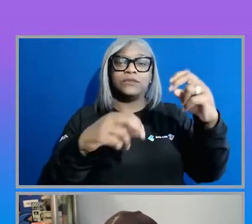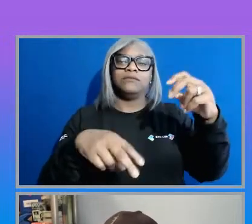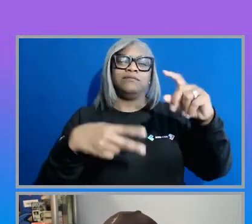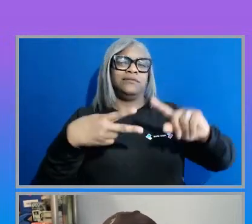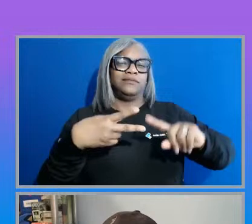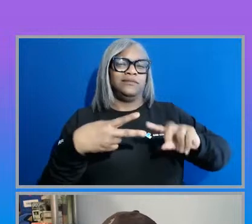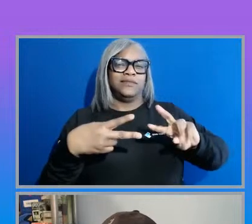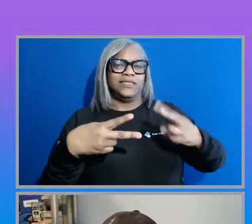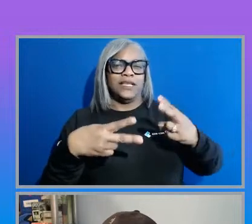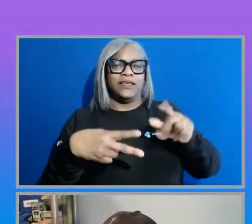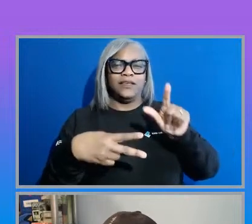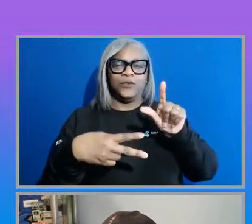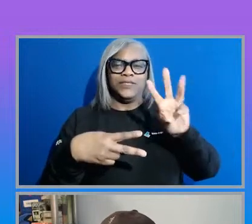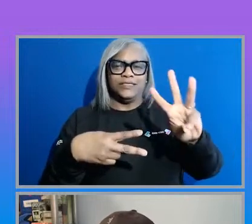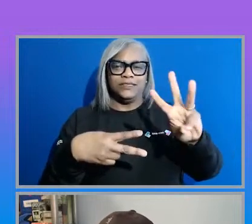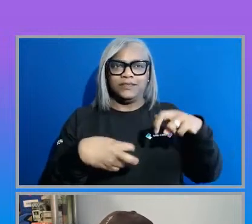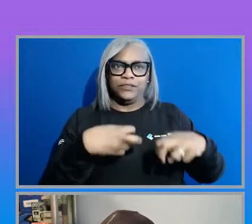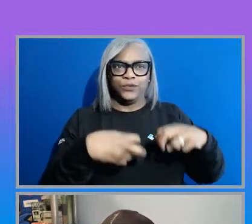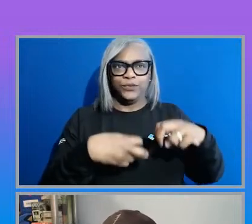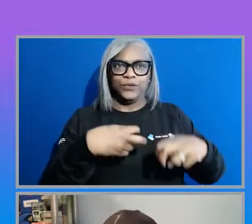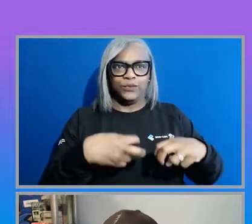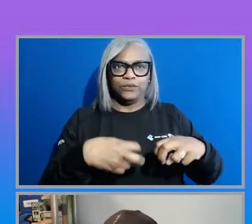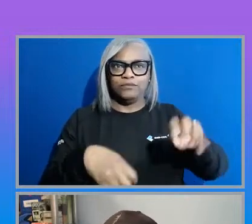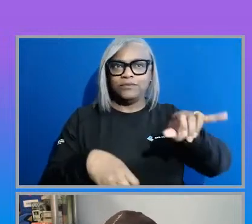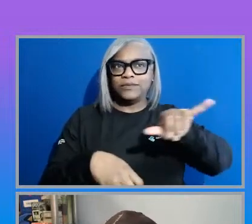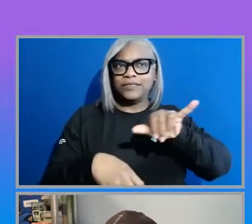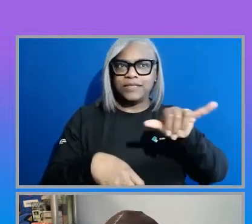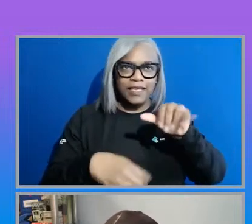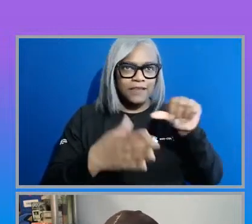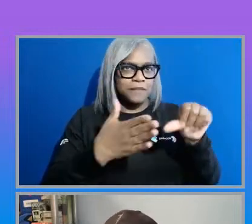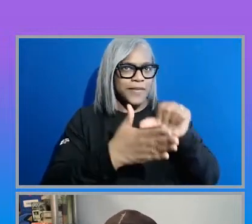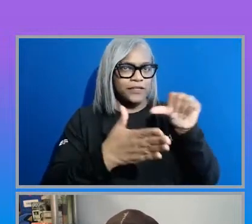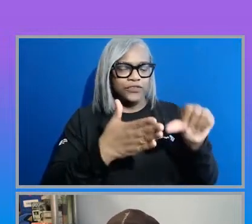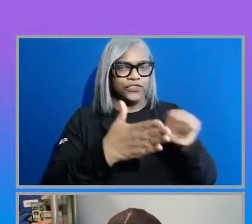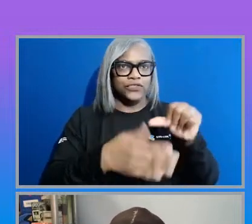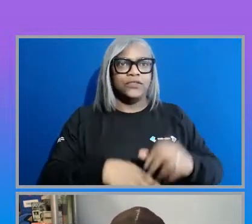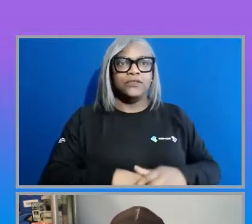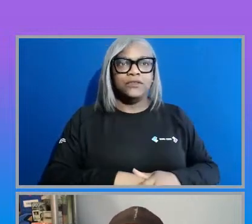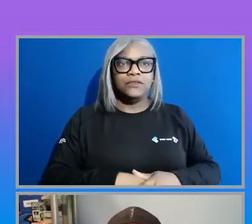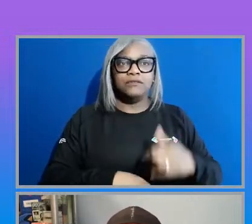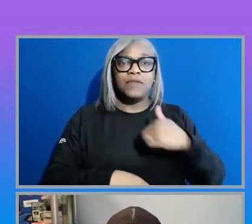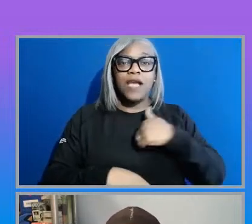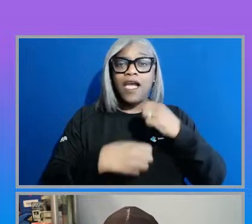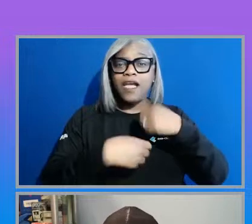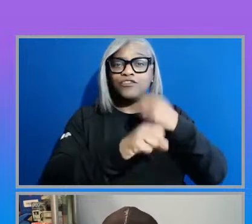then my second run I had 26 issues for the same number of